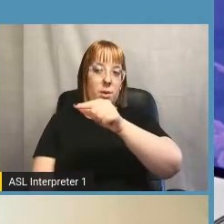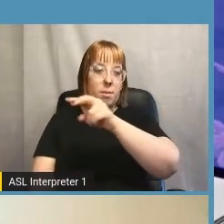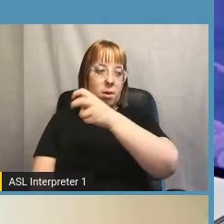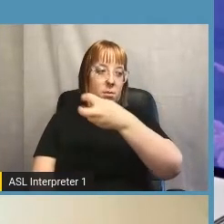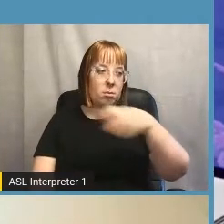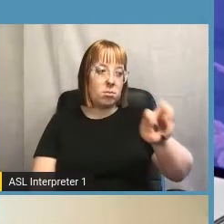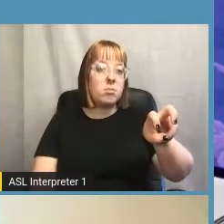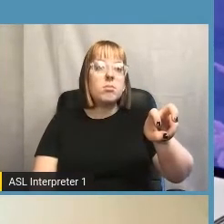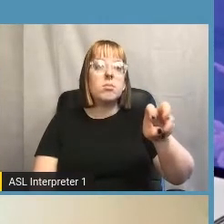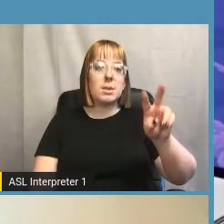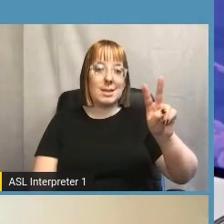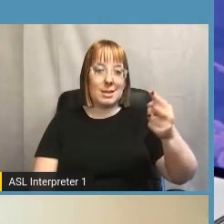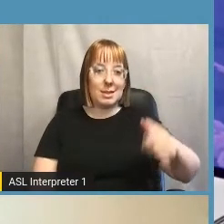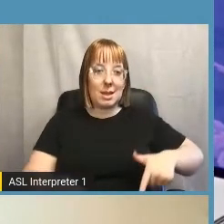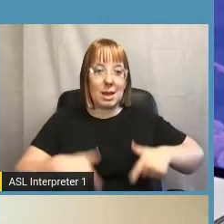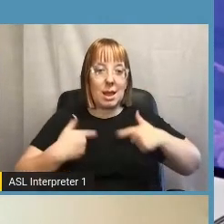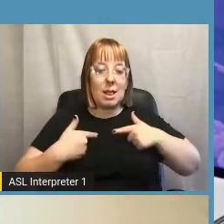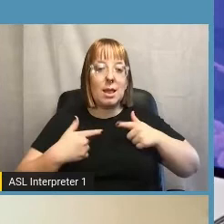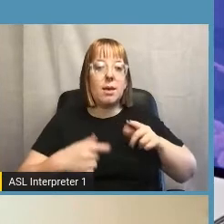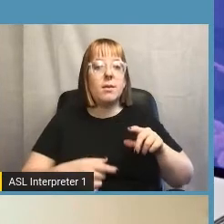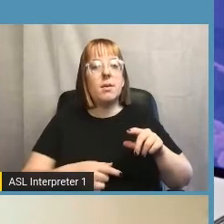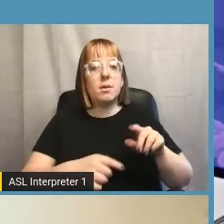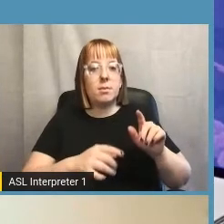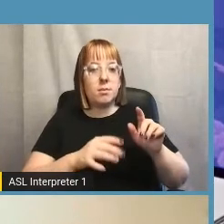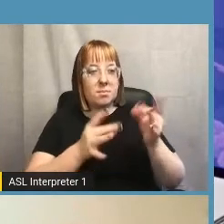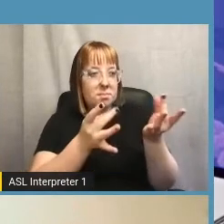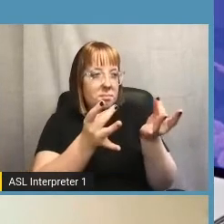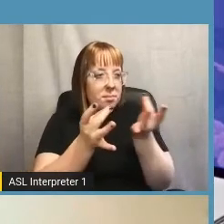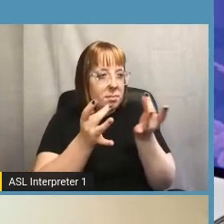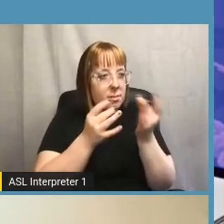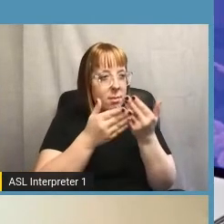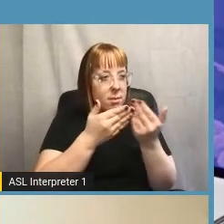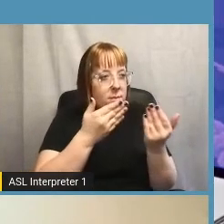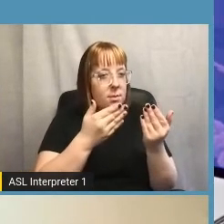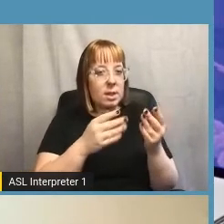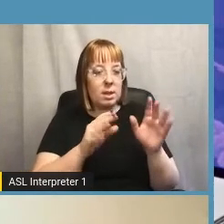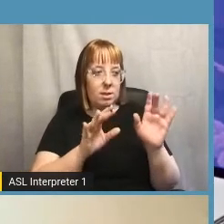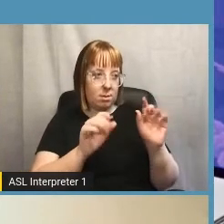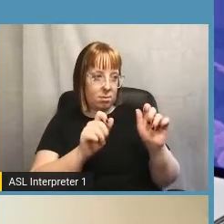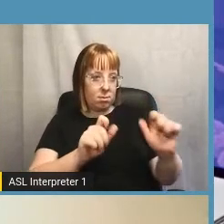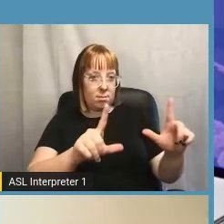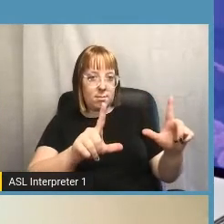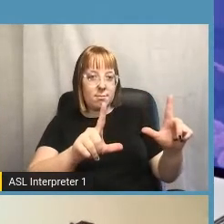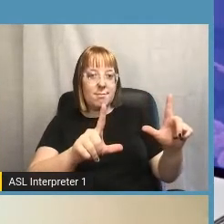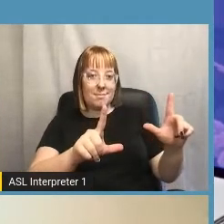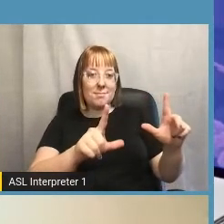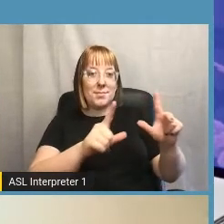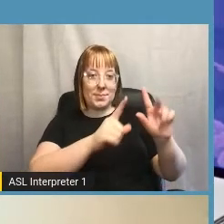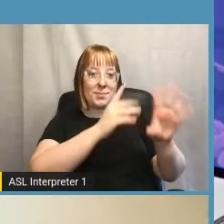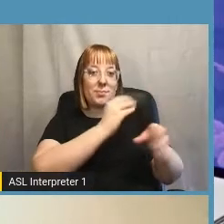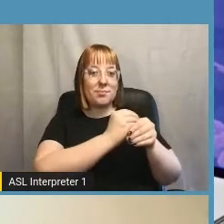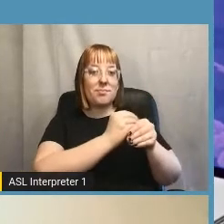life and uh textured an object with them and then added it to the to this to the display and then